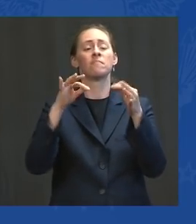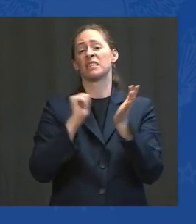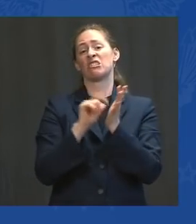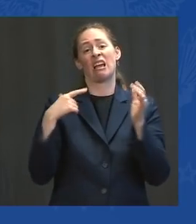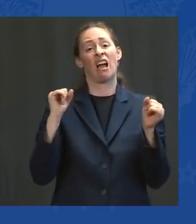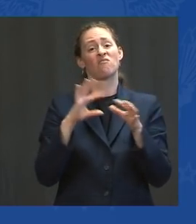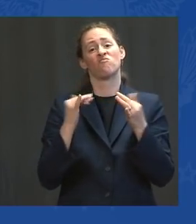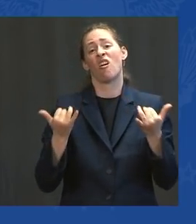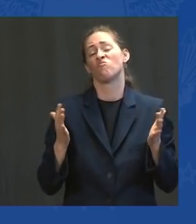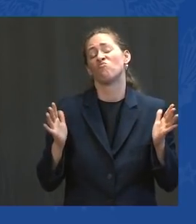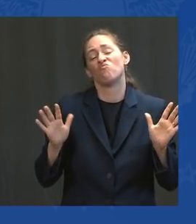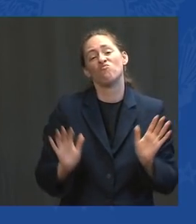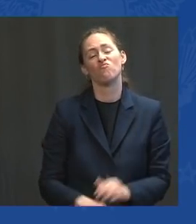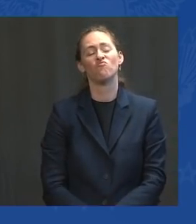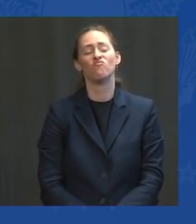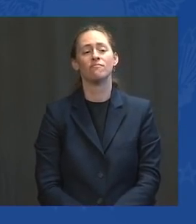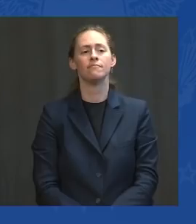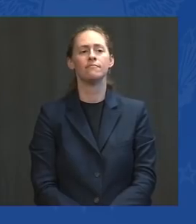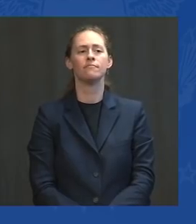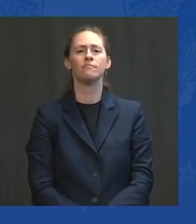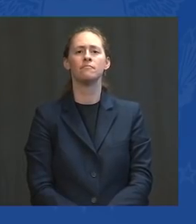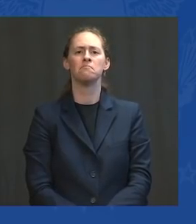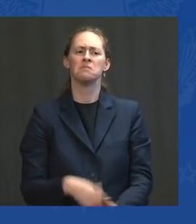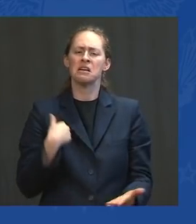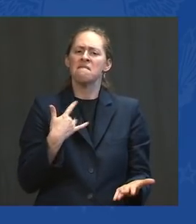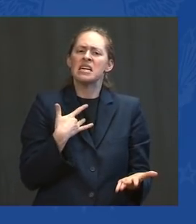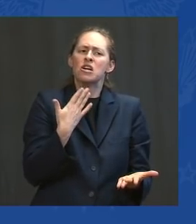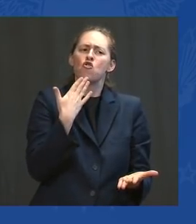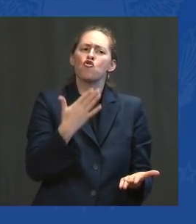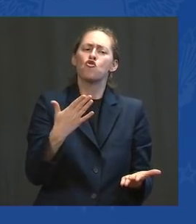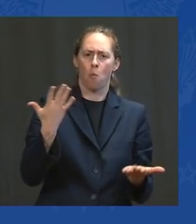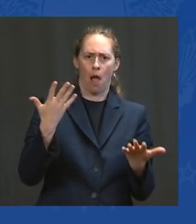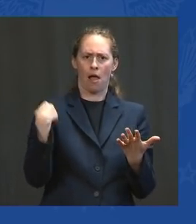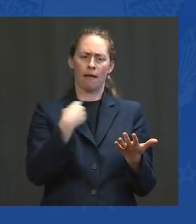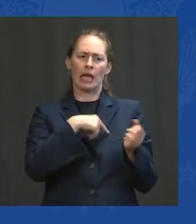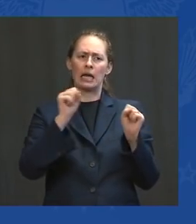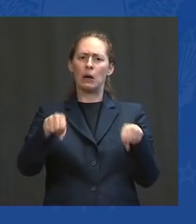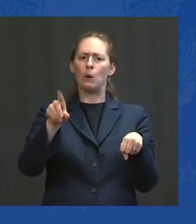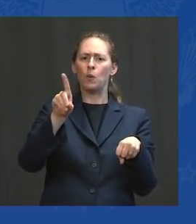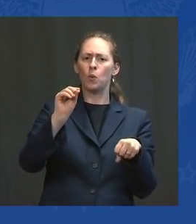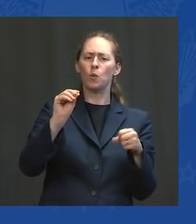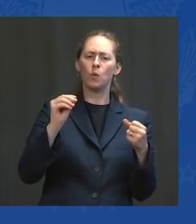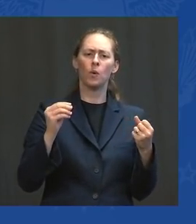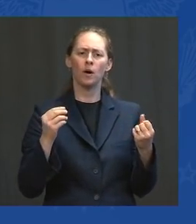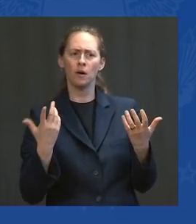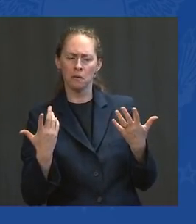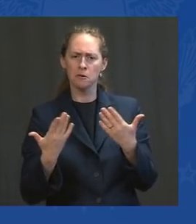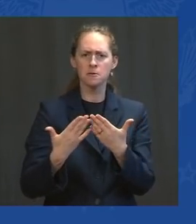And I feel good about our ability to be able to respond.